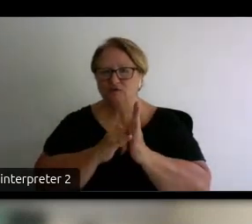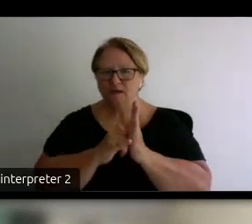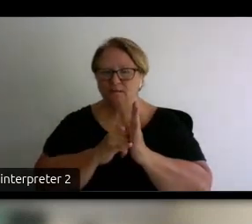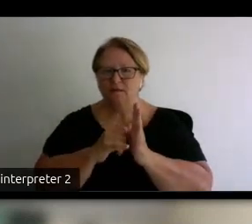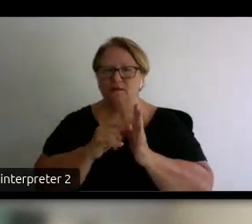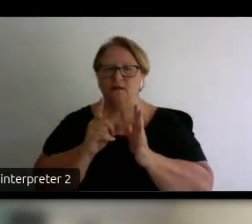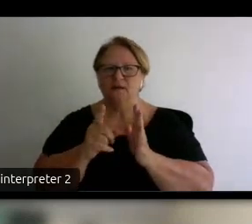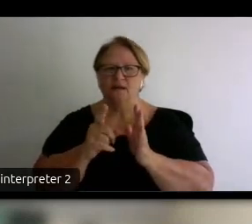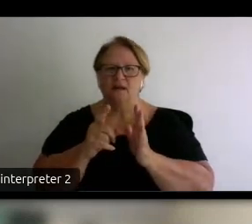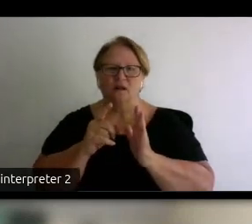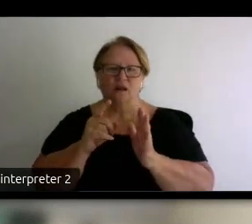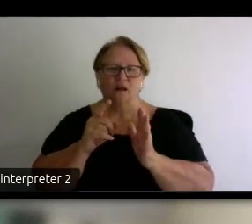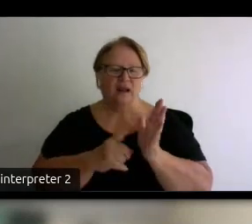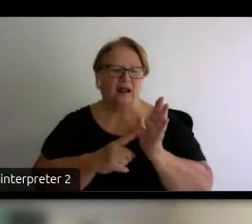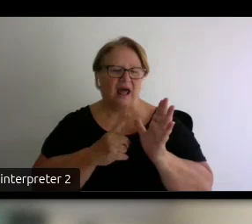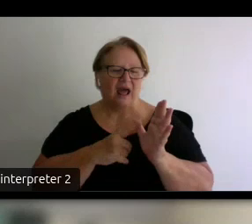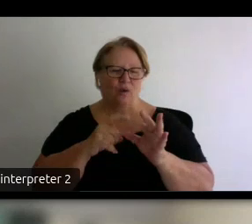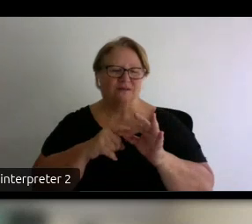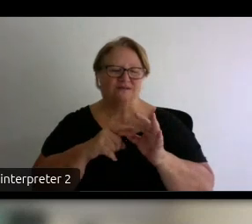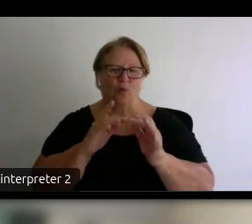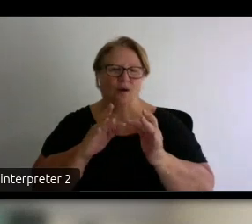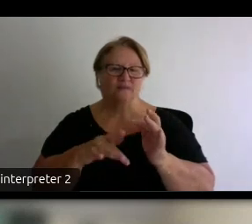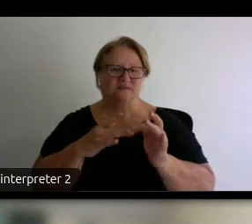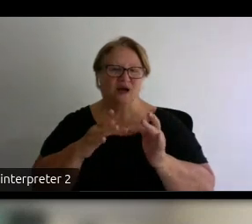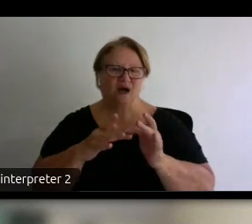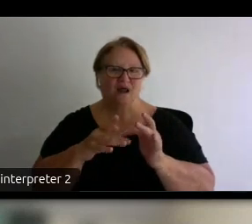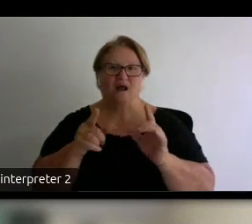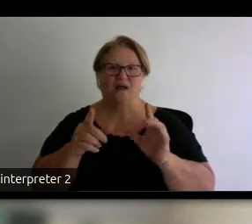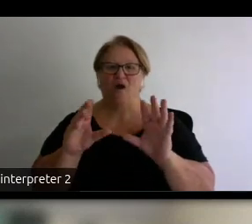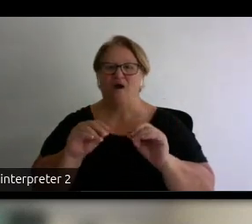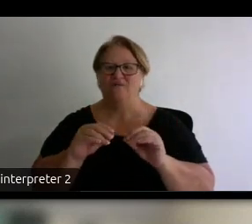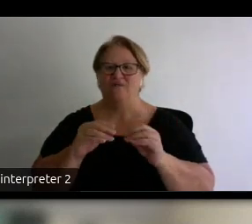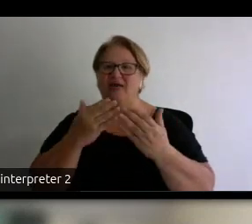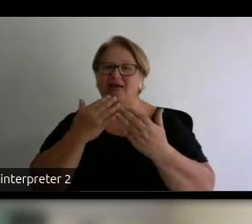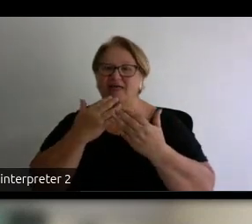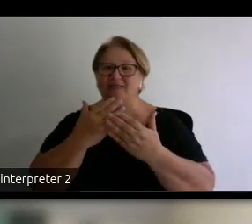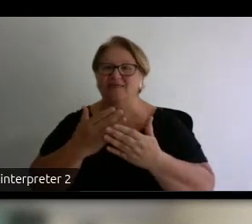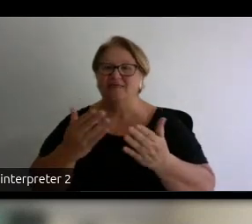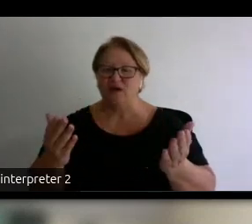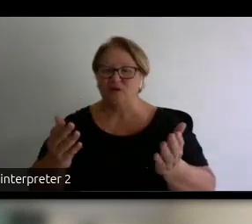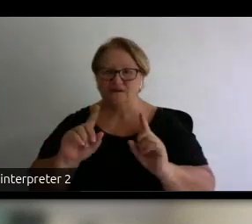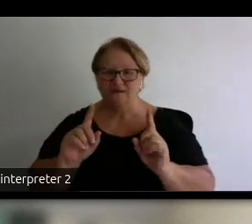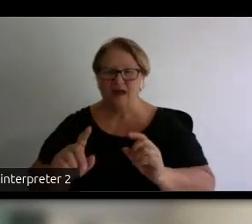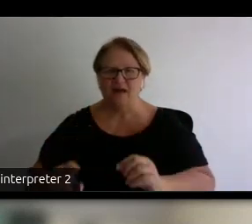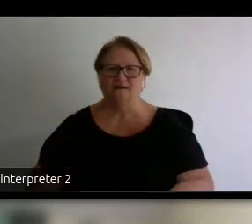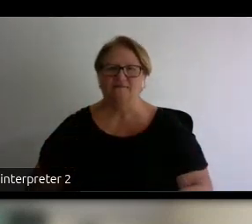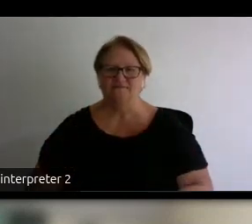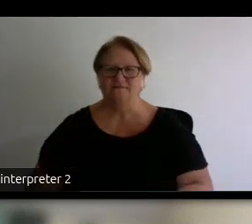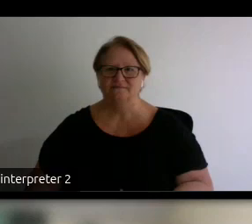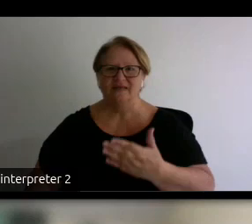website. Thank you everyone for joining us today. Thank you to our wonderful presenters